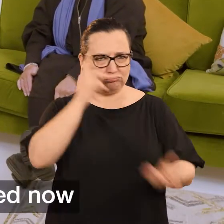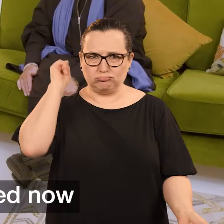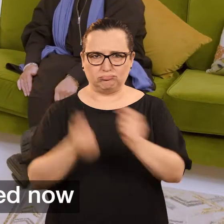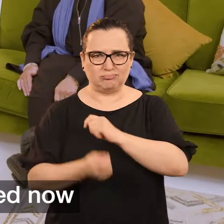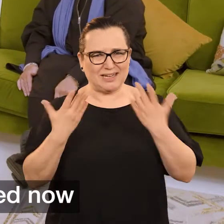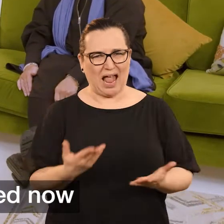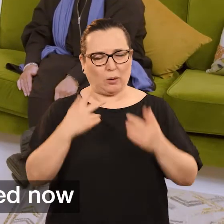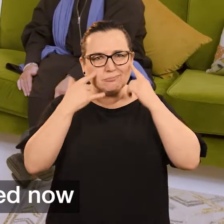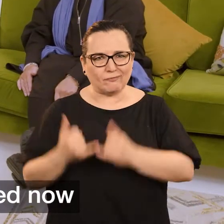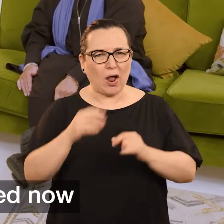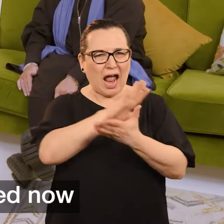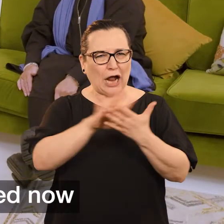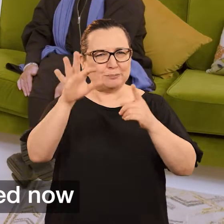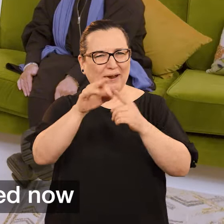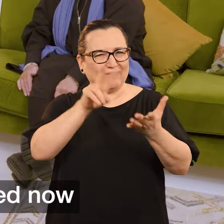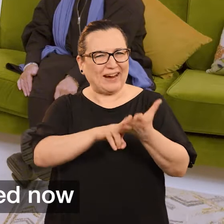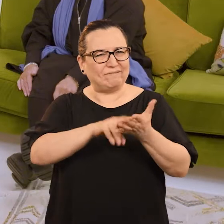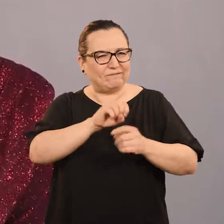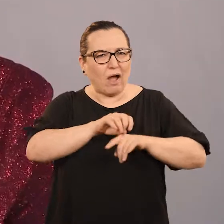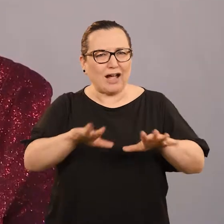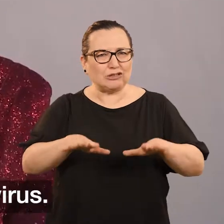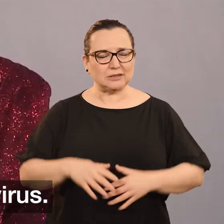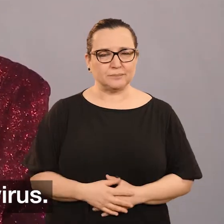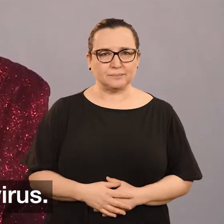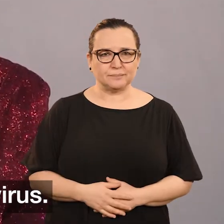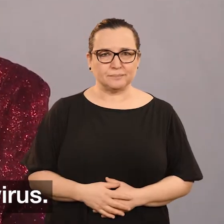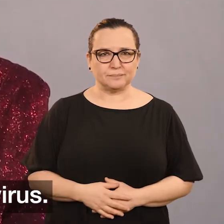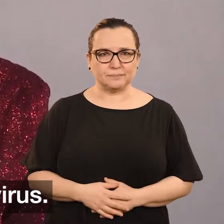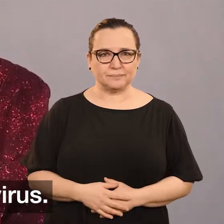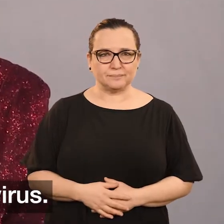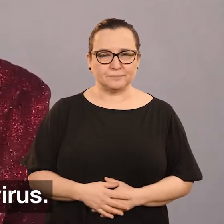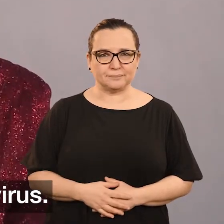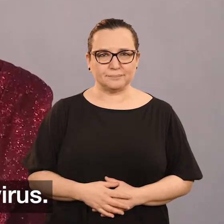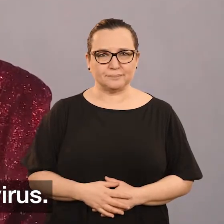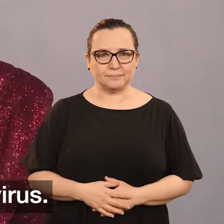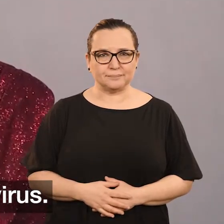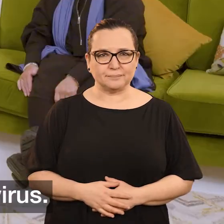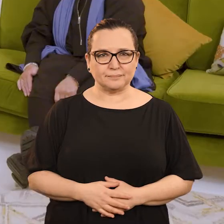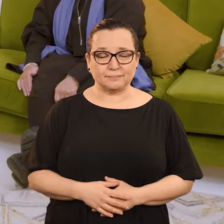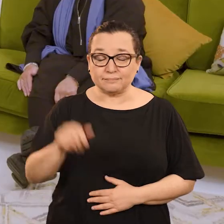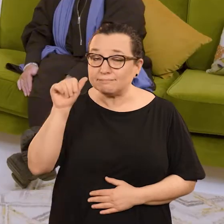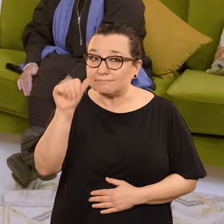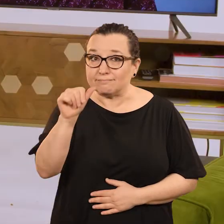the test itself has potentially changed now and it's now testing for the HPV virus. Yeah, you're right.